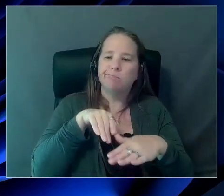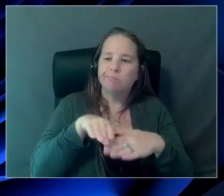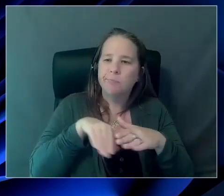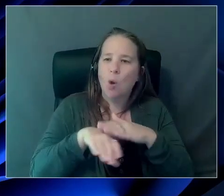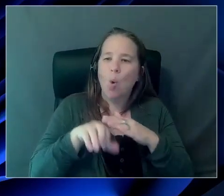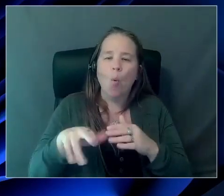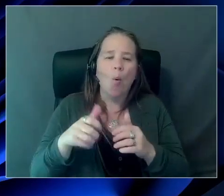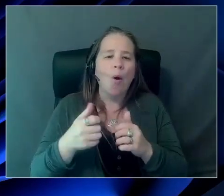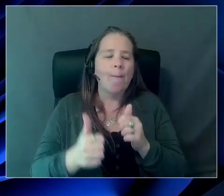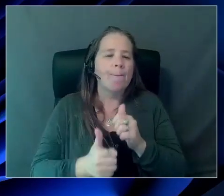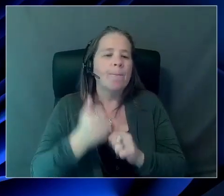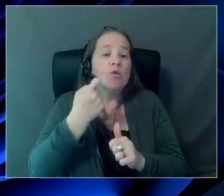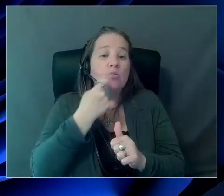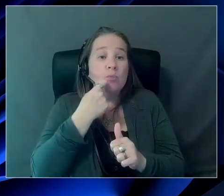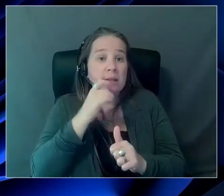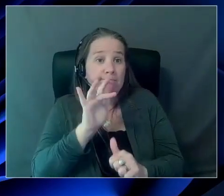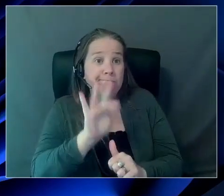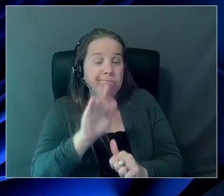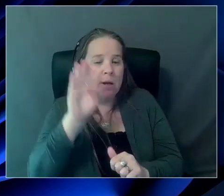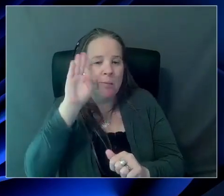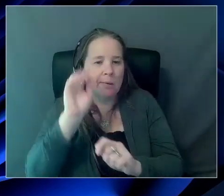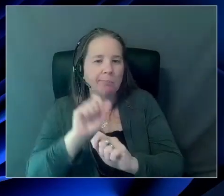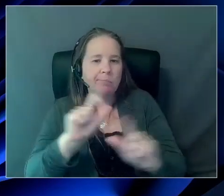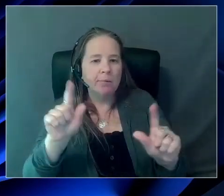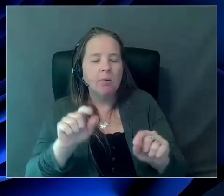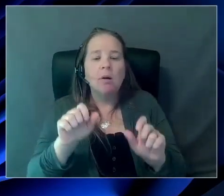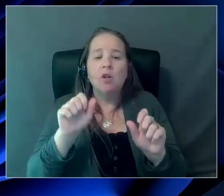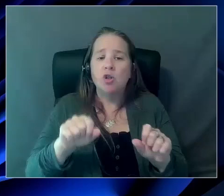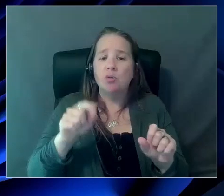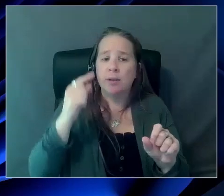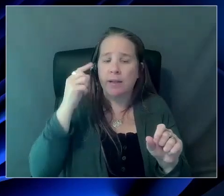accessed and here as you can see, I can narrow down to NOTE Confidence: 0.908628875714286